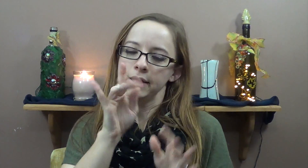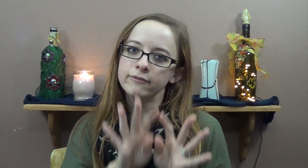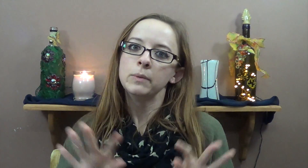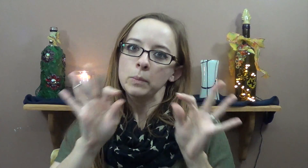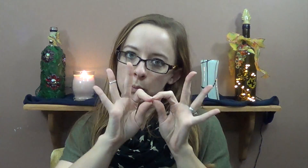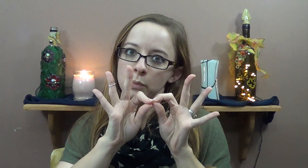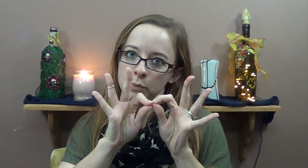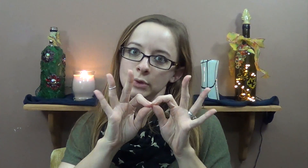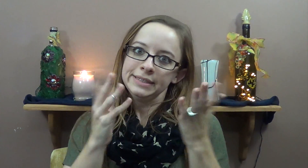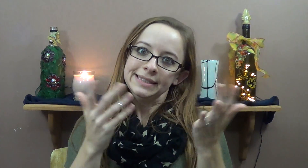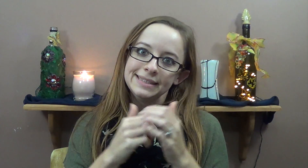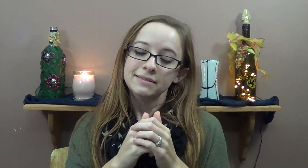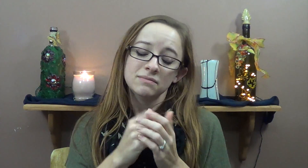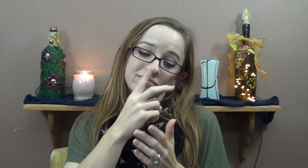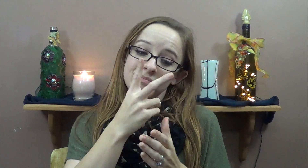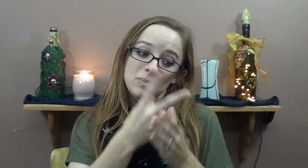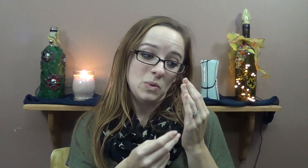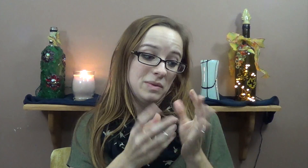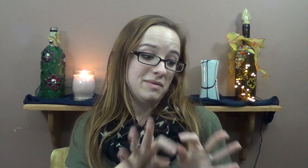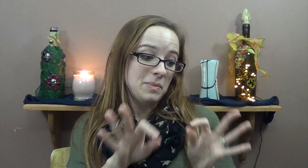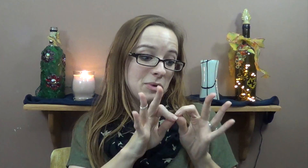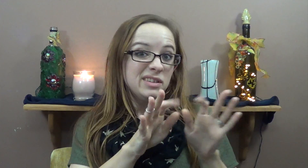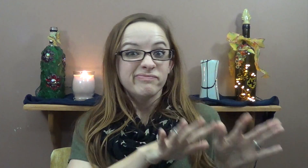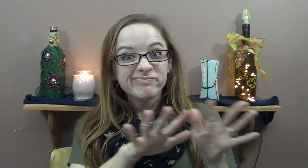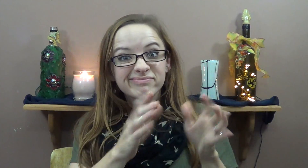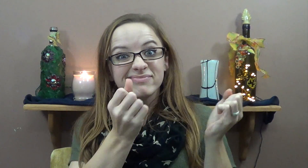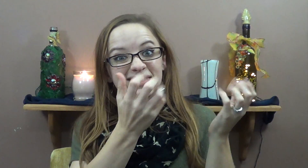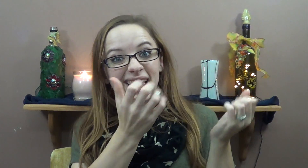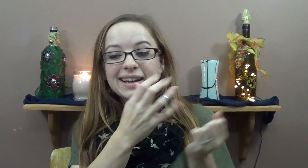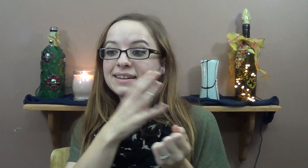voice. Their voice becomes your face. So it's really important. So,